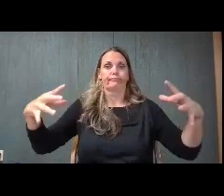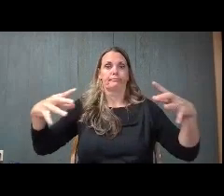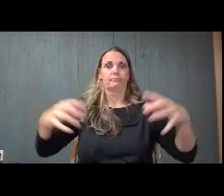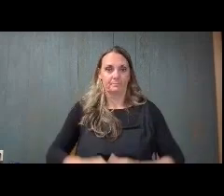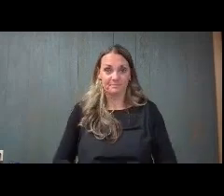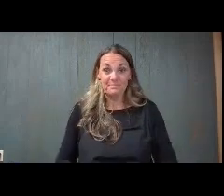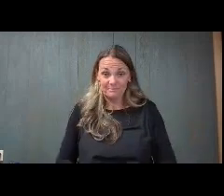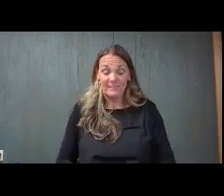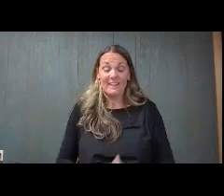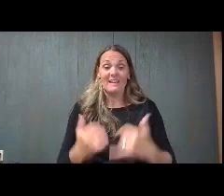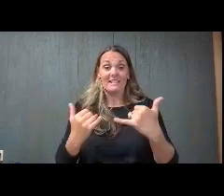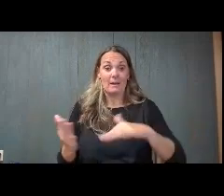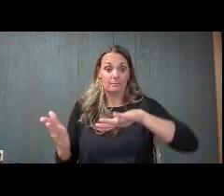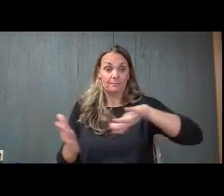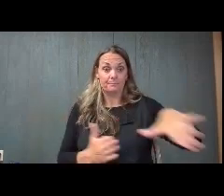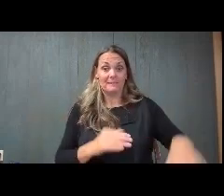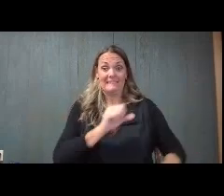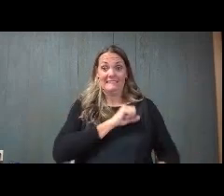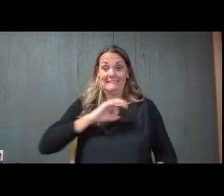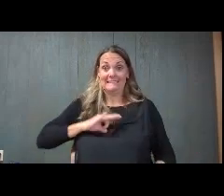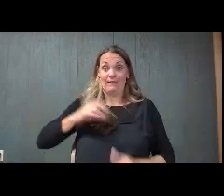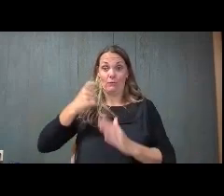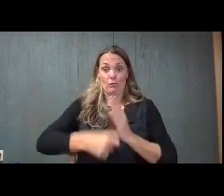Now, let's review staffing costs.